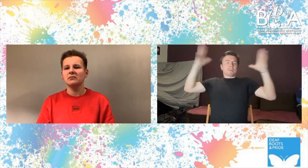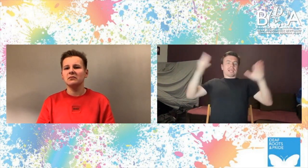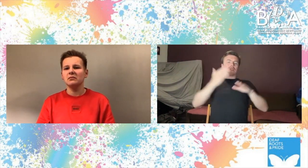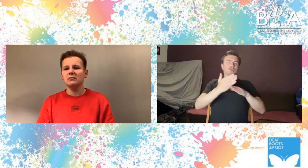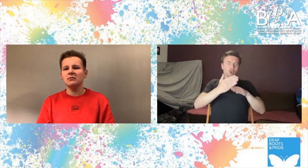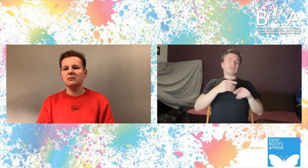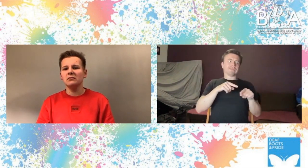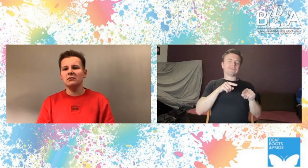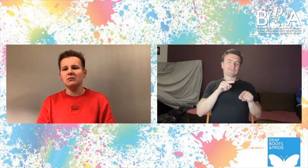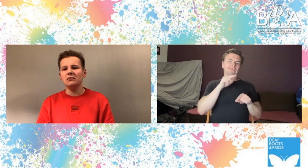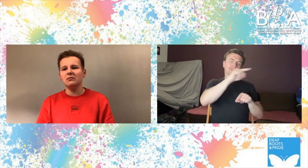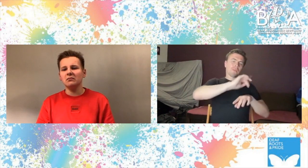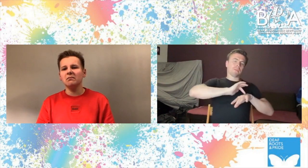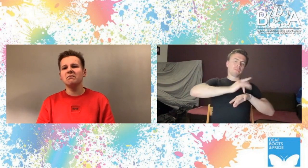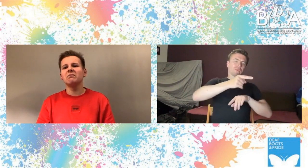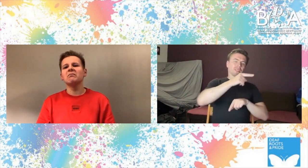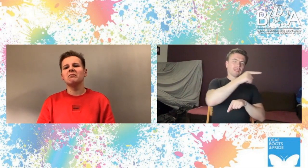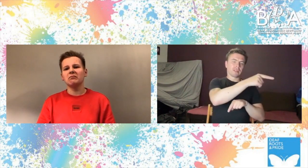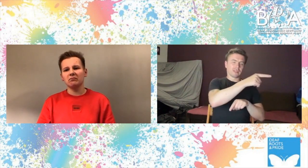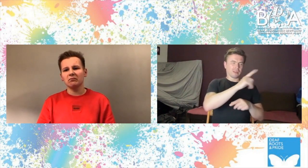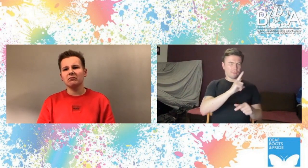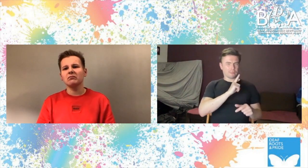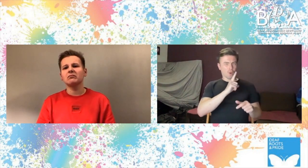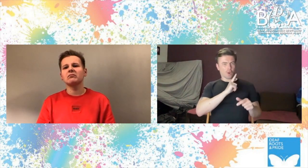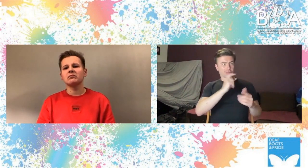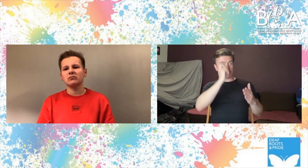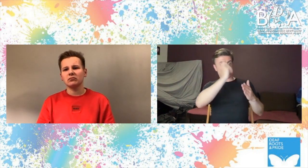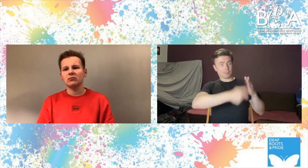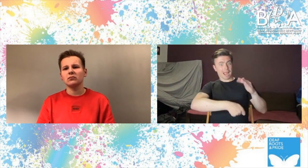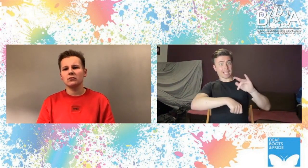but if it is a big project and needs to be professional, then I hire some and those